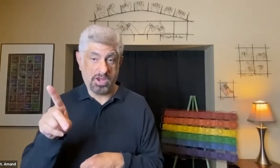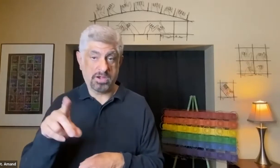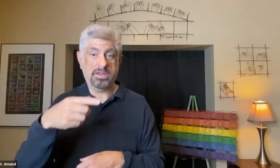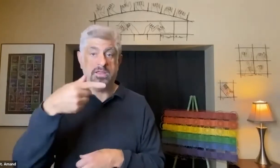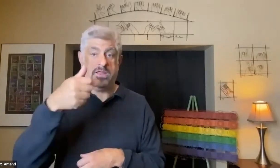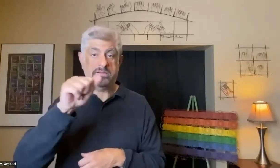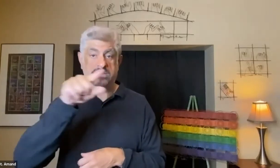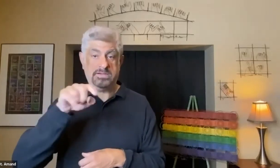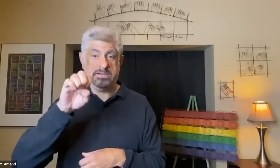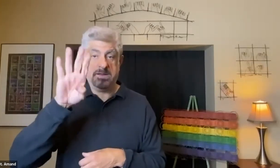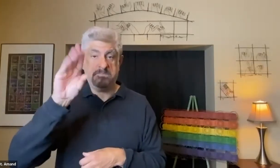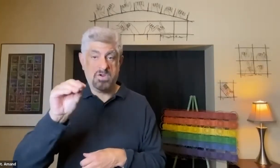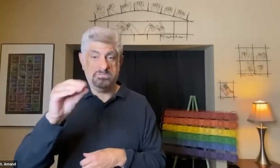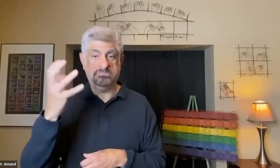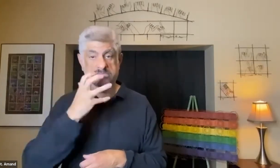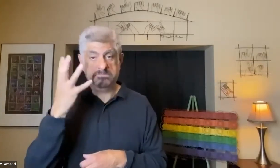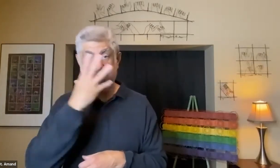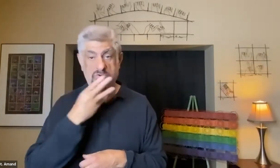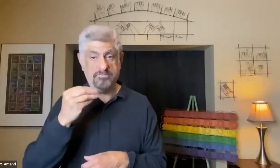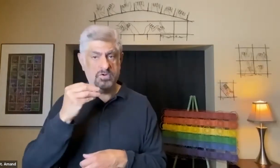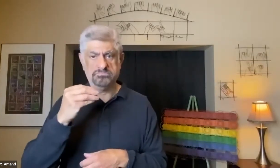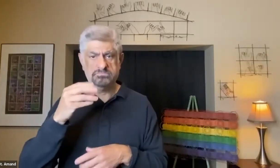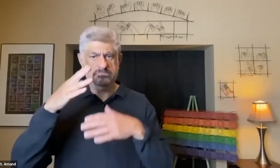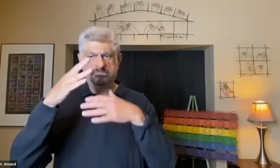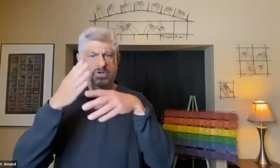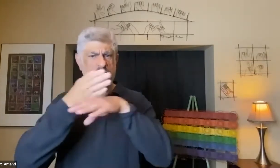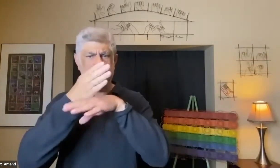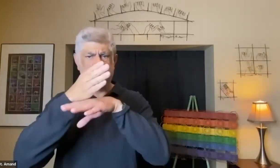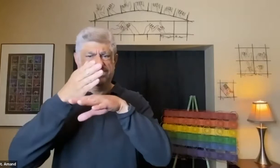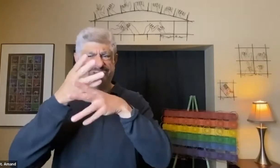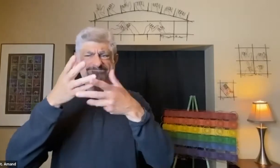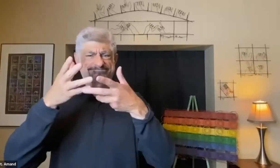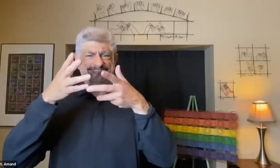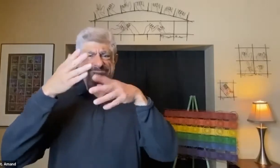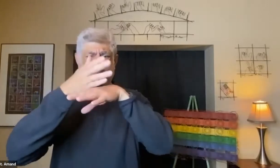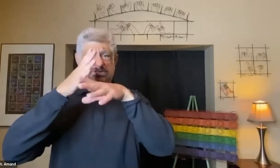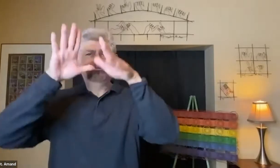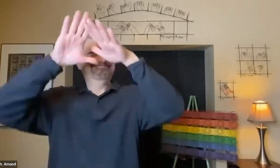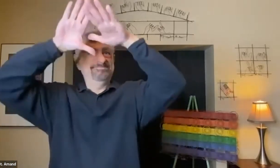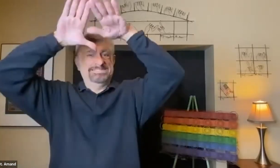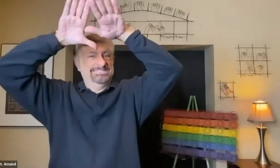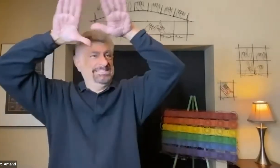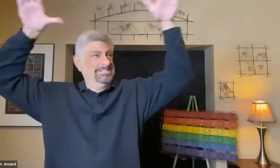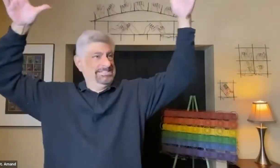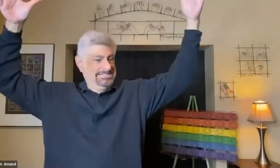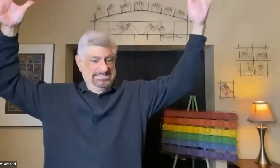and he could clean like nobody's business and keep the yard, too. He built us a gazebo in our yard, like,